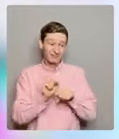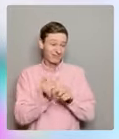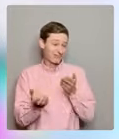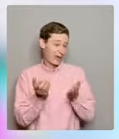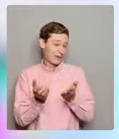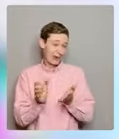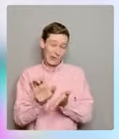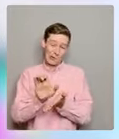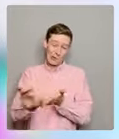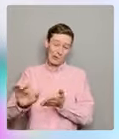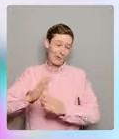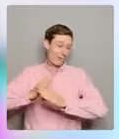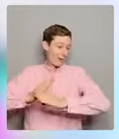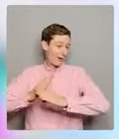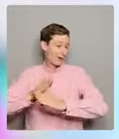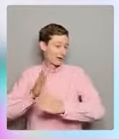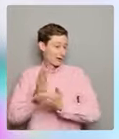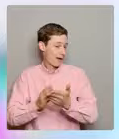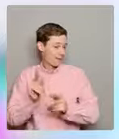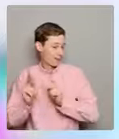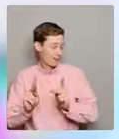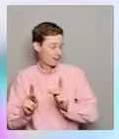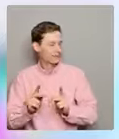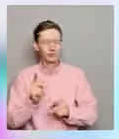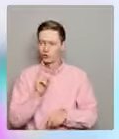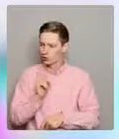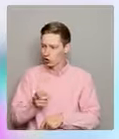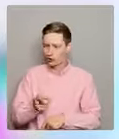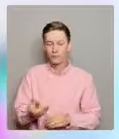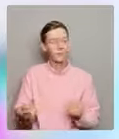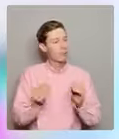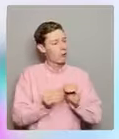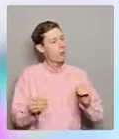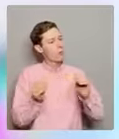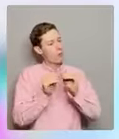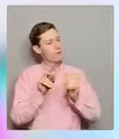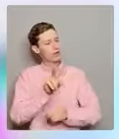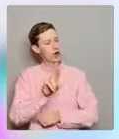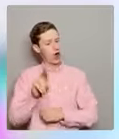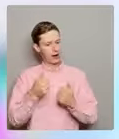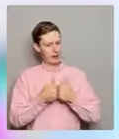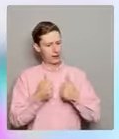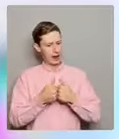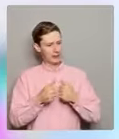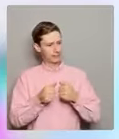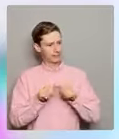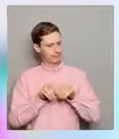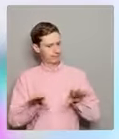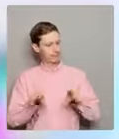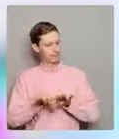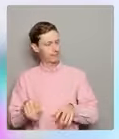from your games if you're not too careful. You know, as more and more VR games come out, I've been starting to see a wide range of apps